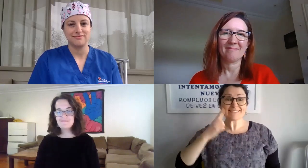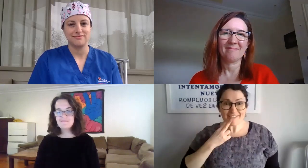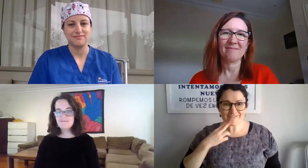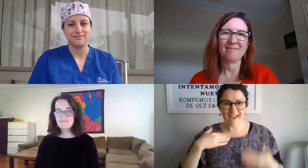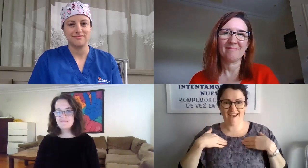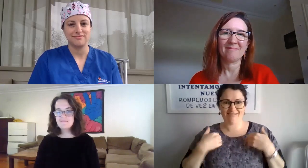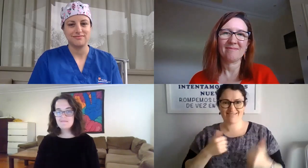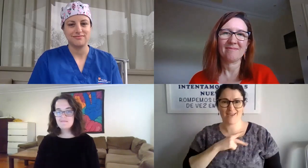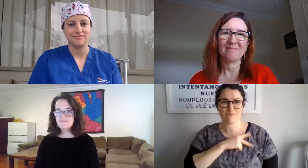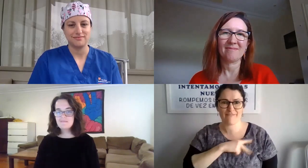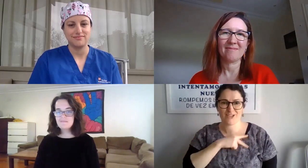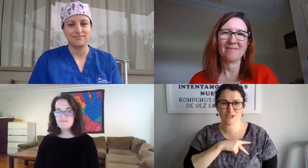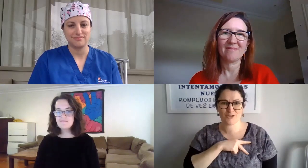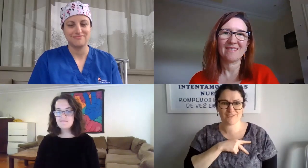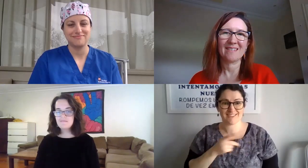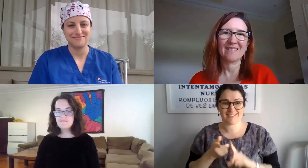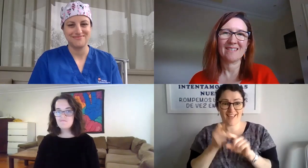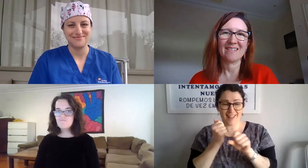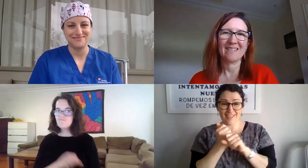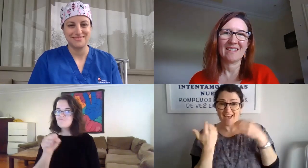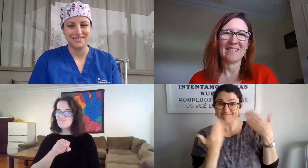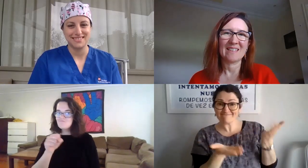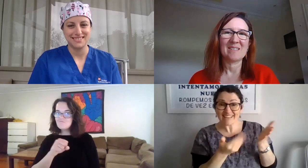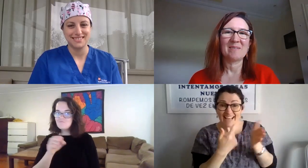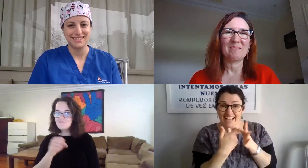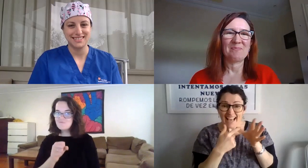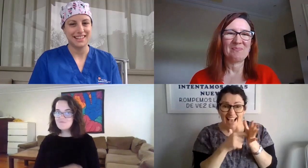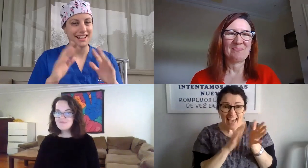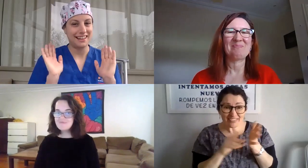had more deaf people working in the health professions like